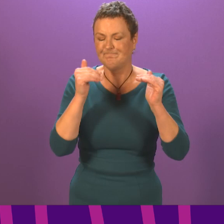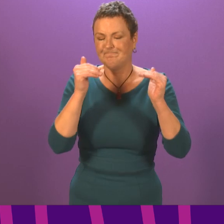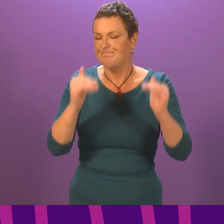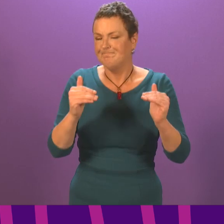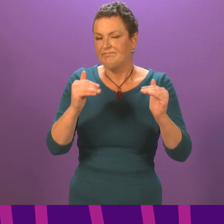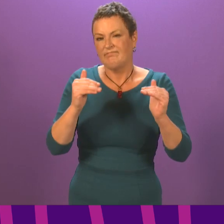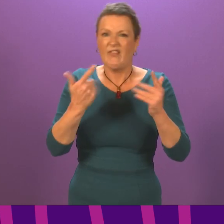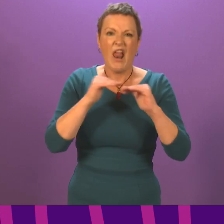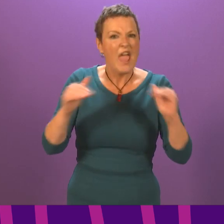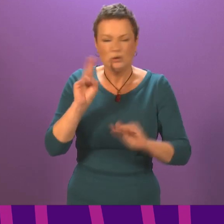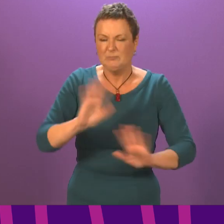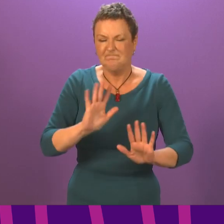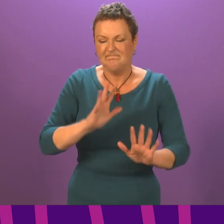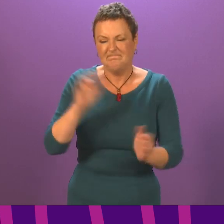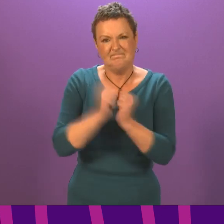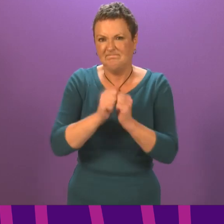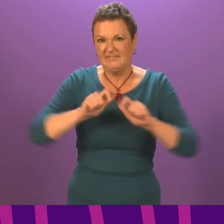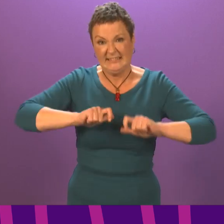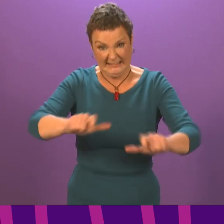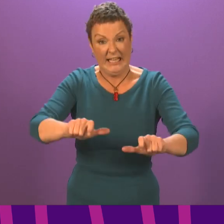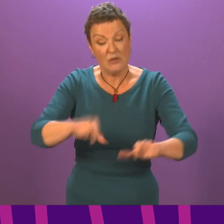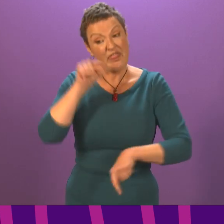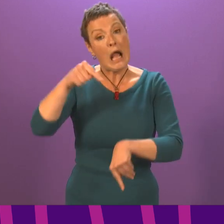rise in the number of cases since then suggests that that was the right decision, although